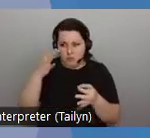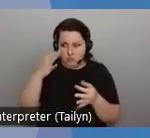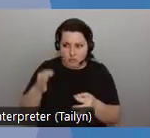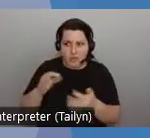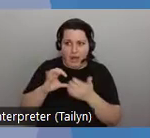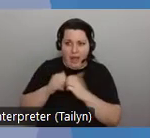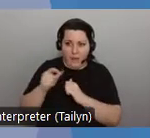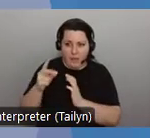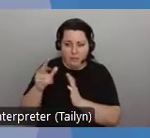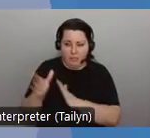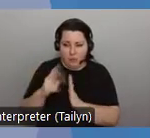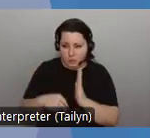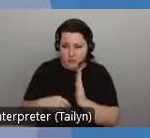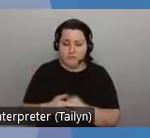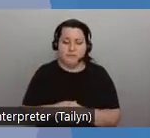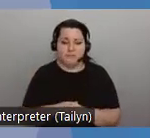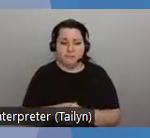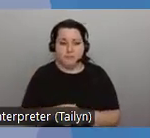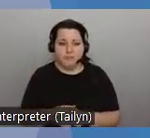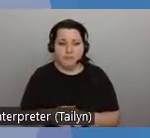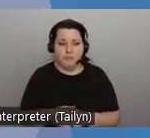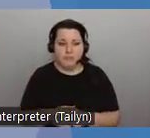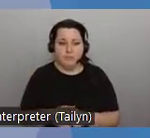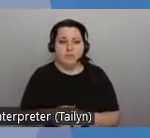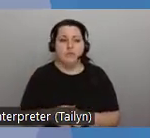sending this to a constituent that uses another primary leg which, you need to determine how they would intend